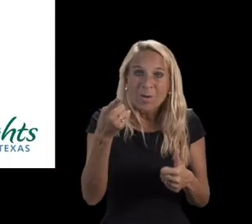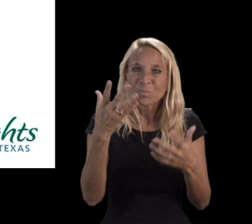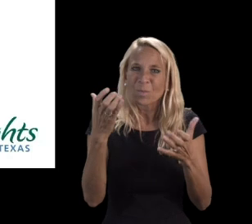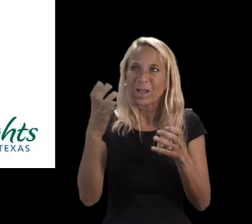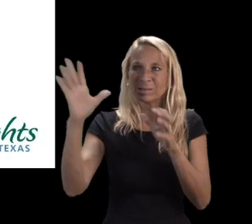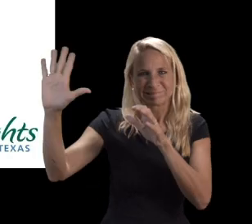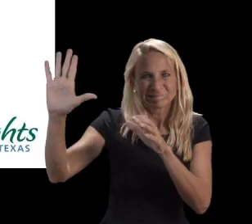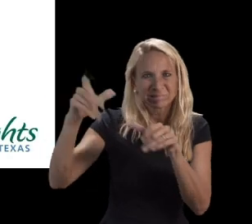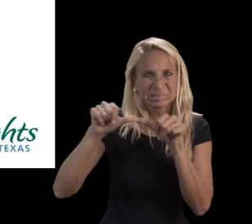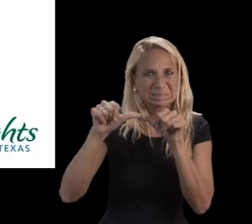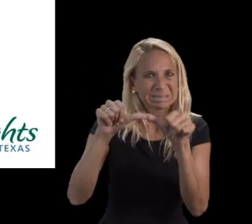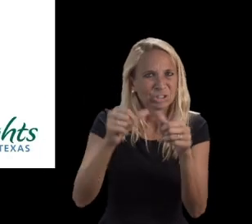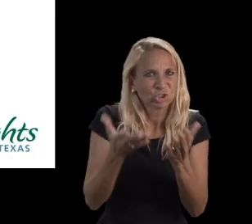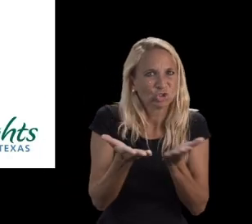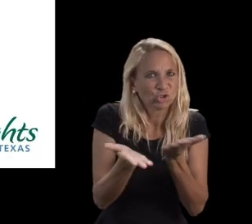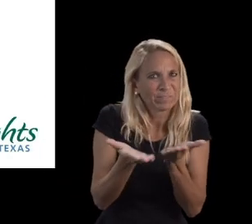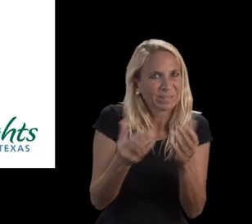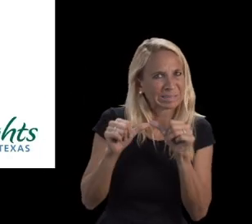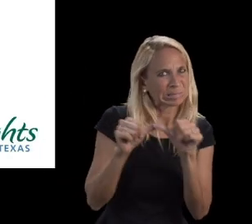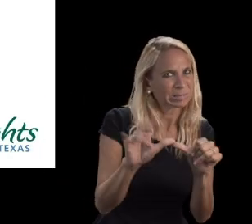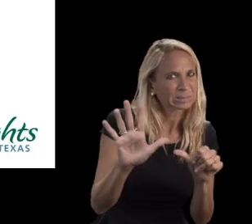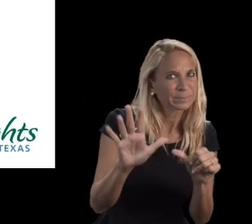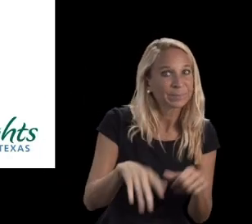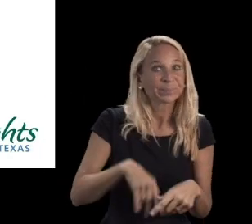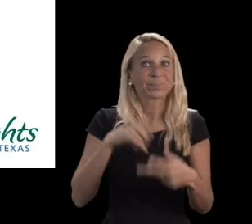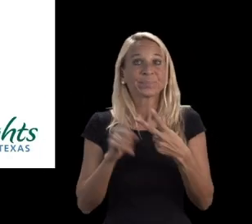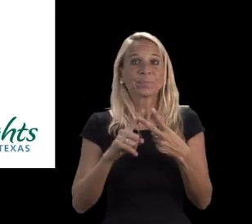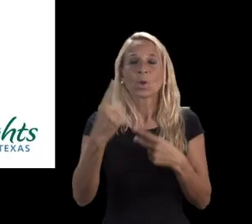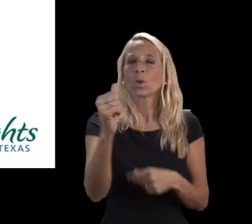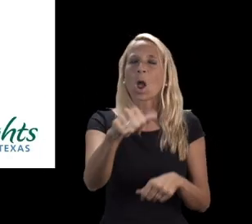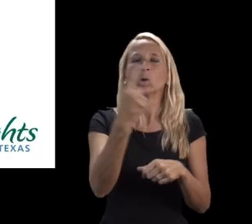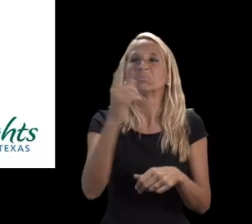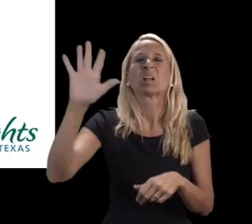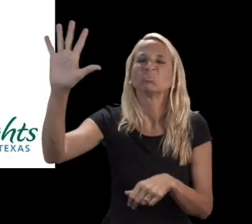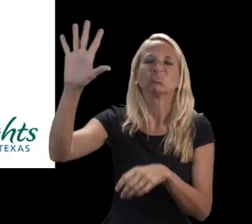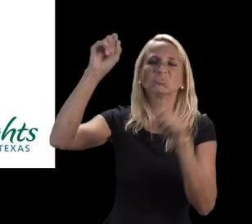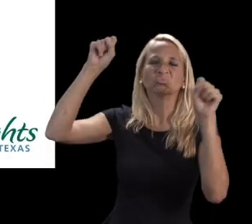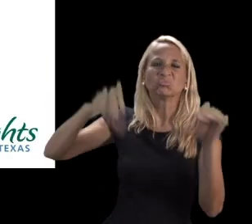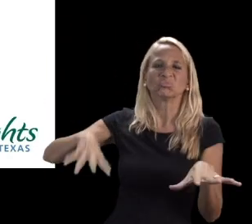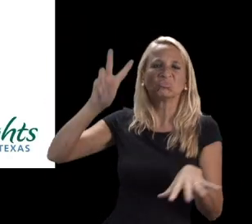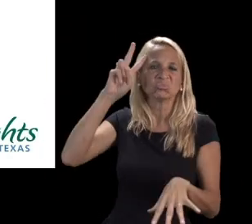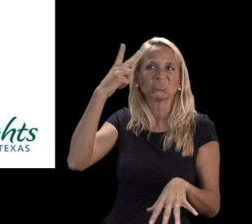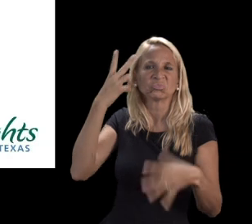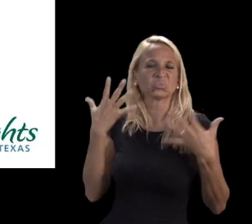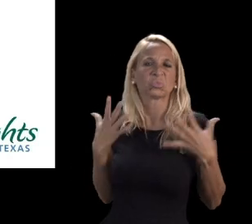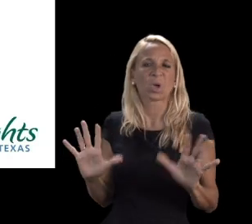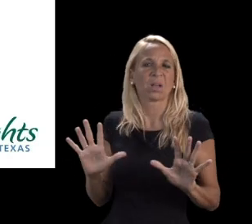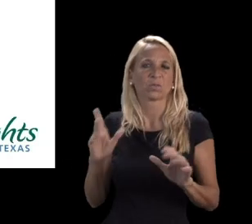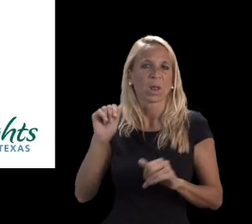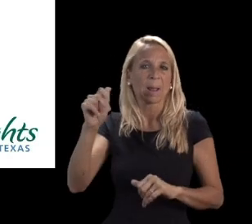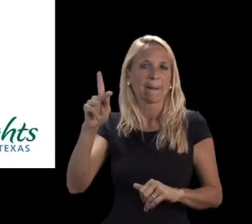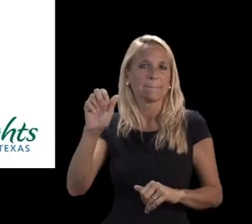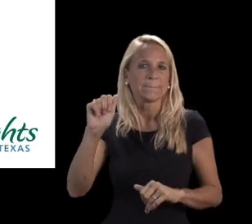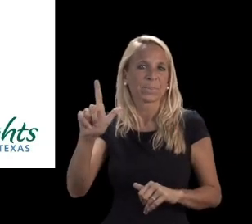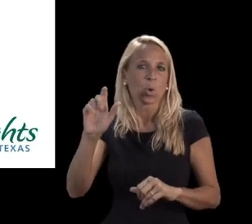want to ask for continued services. Two, you can always withdraw a request for a fair hearing if you